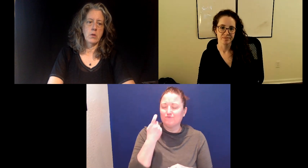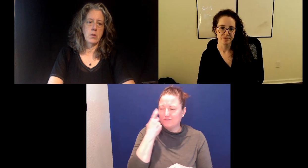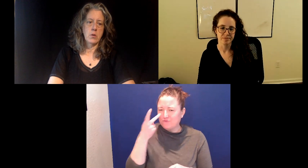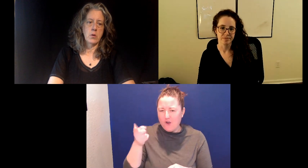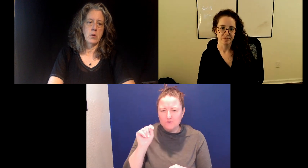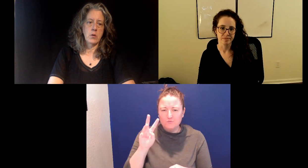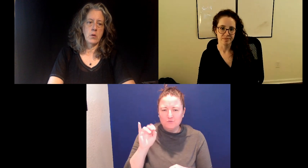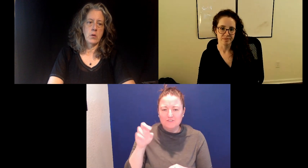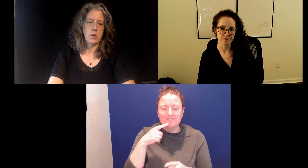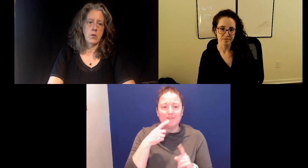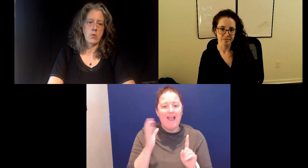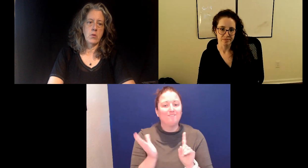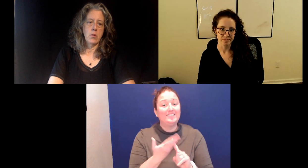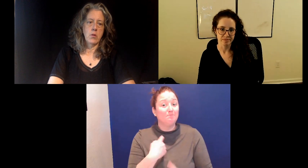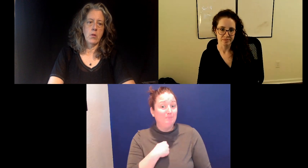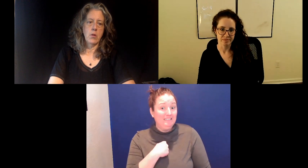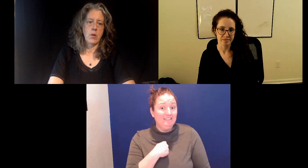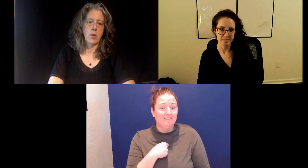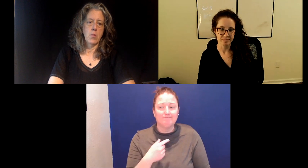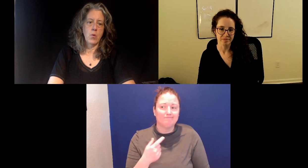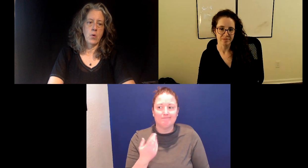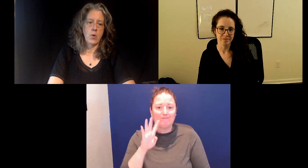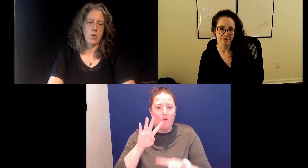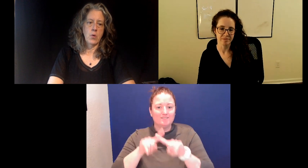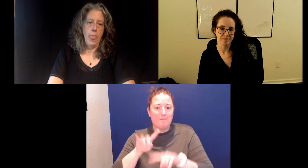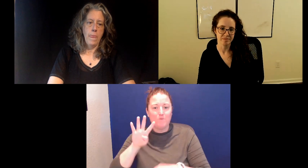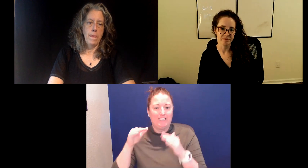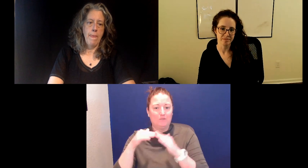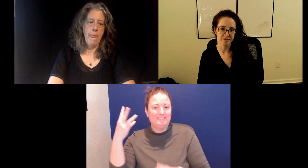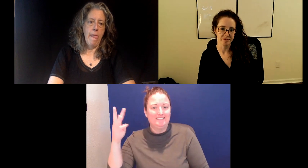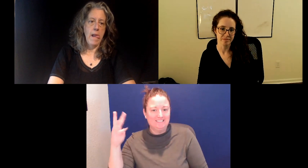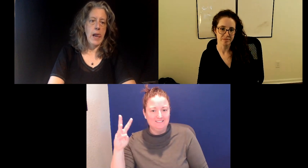behind what i'm teaching them what i'm teaching them in the curriculum and so and like if if i